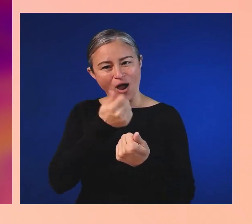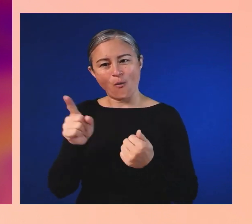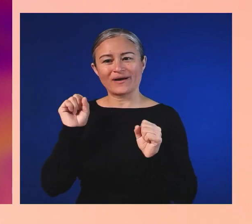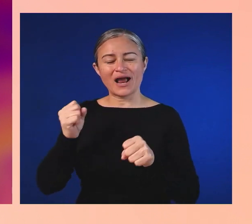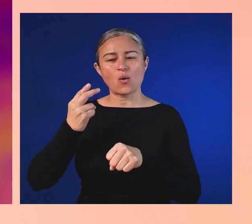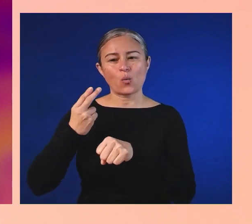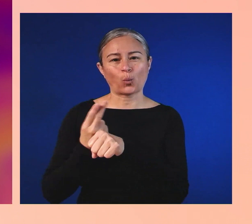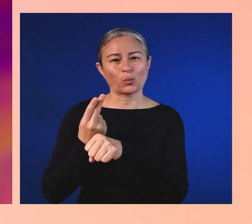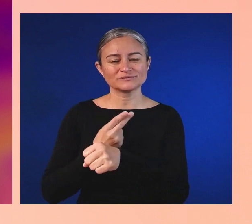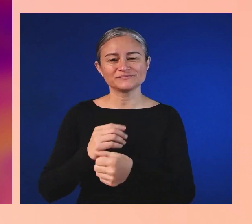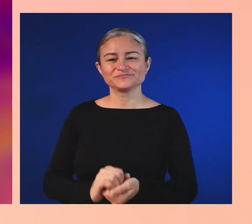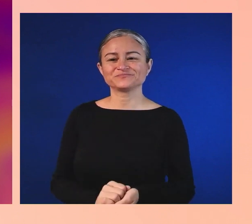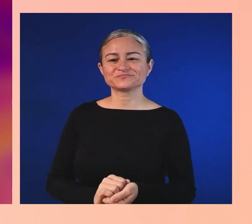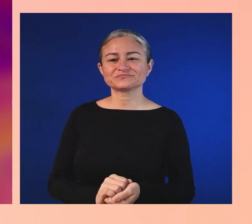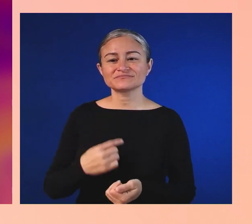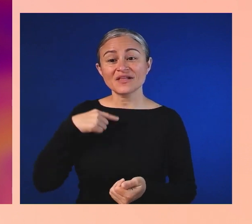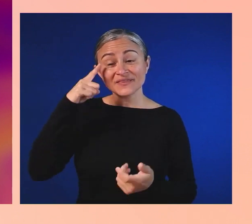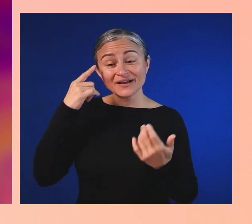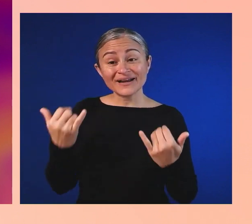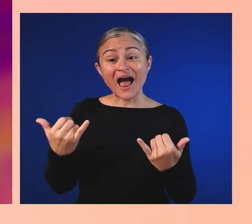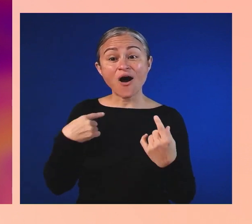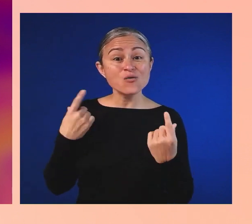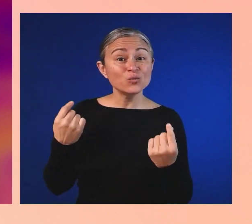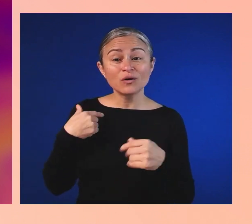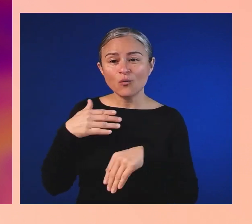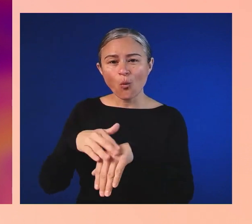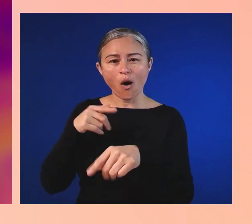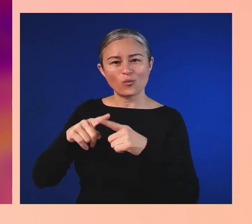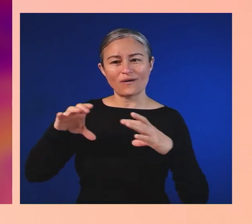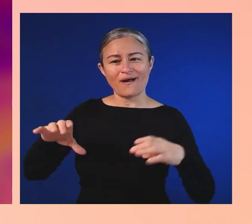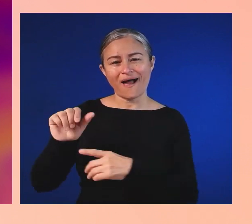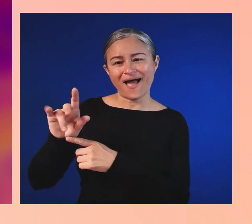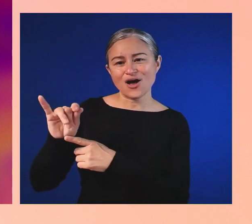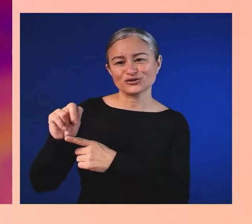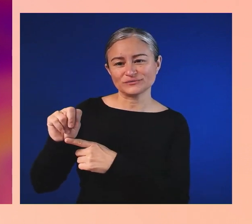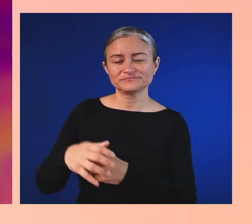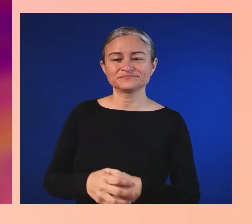to understand that there's so much diversity in the way that we